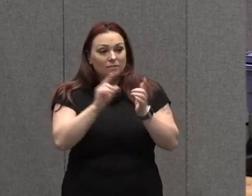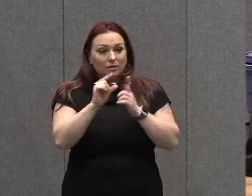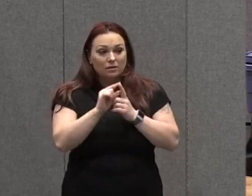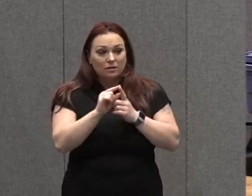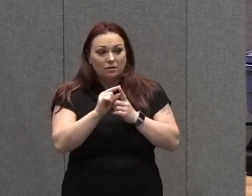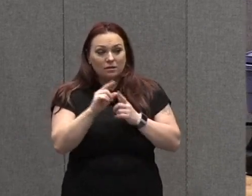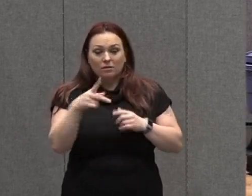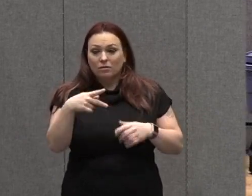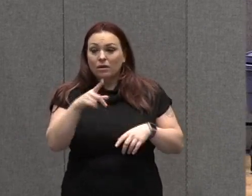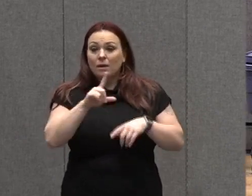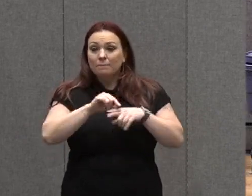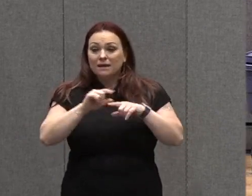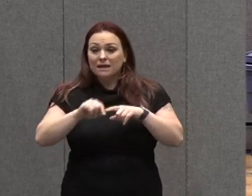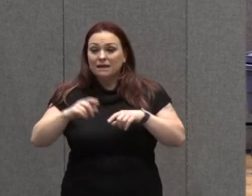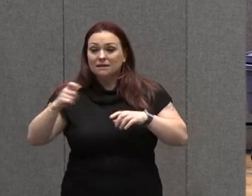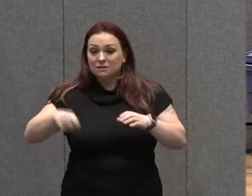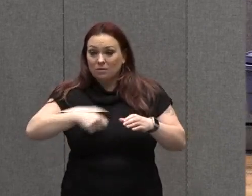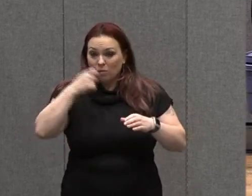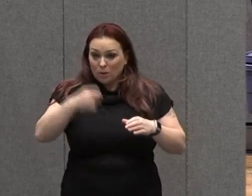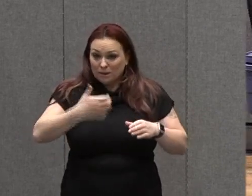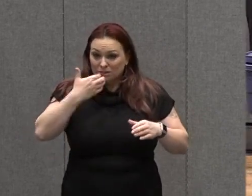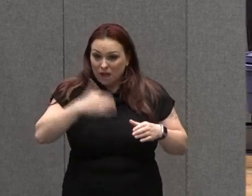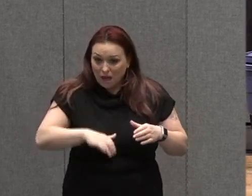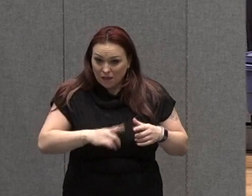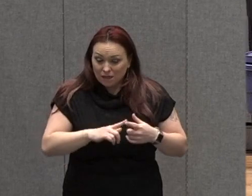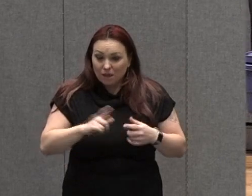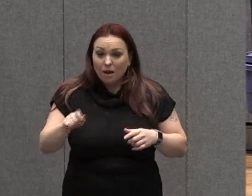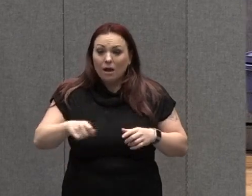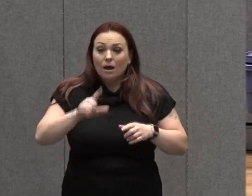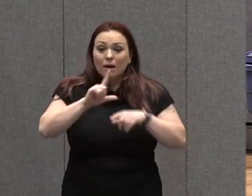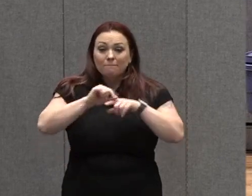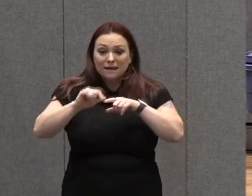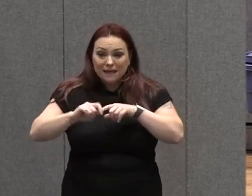Pease porridge hot, pease porridge cold,